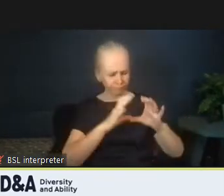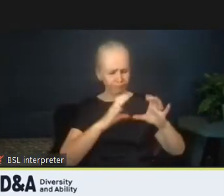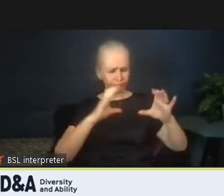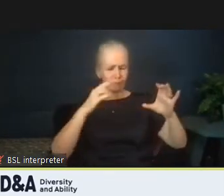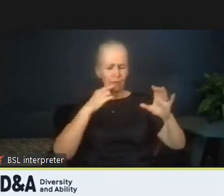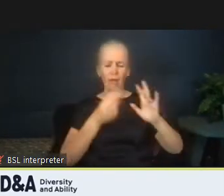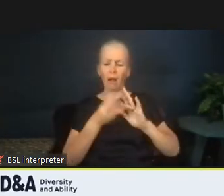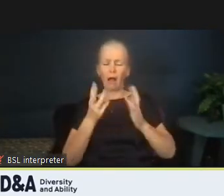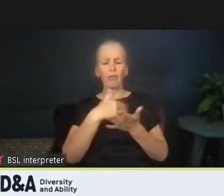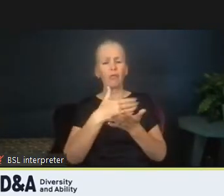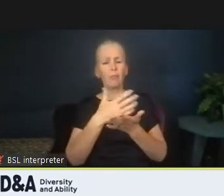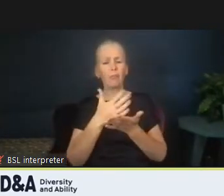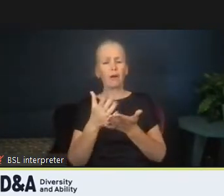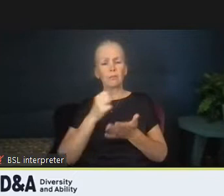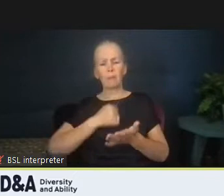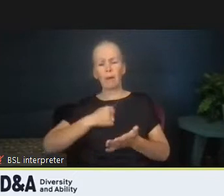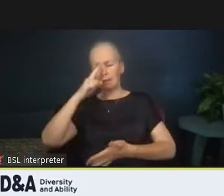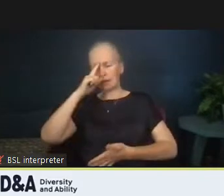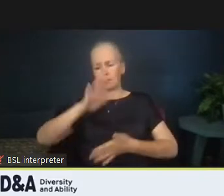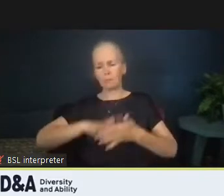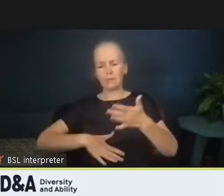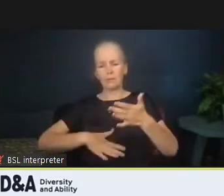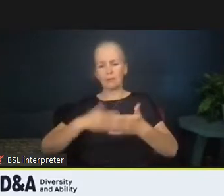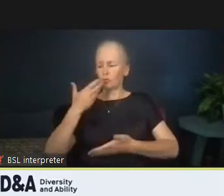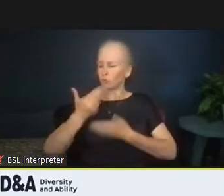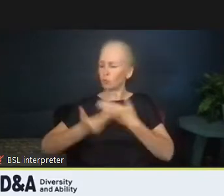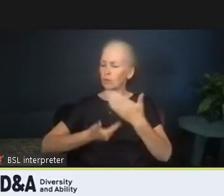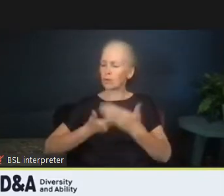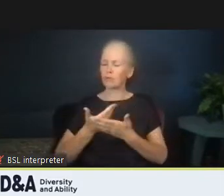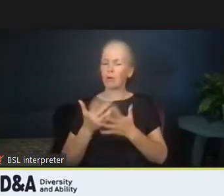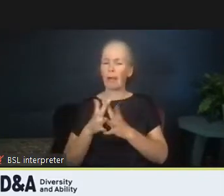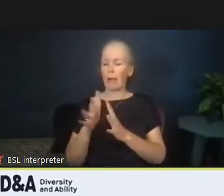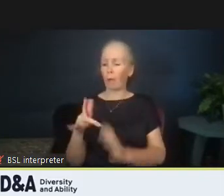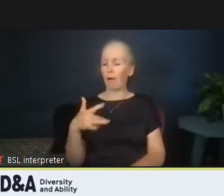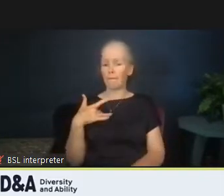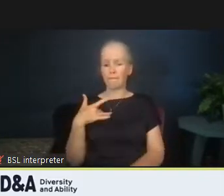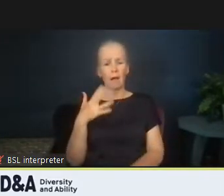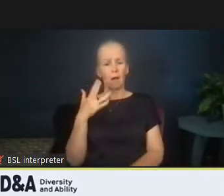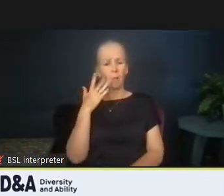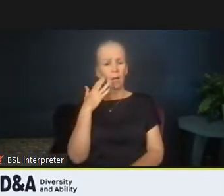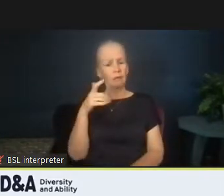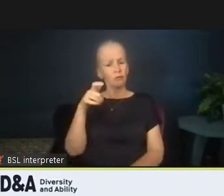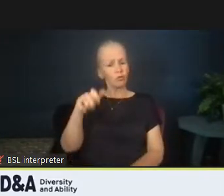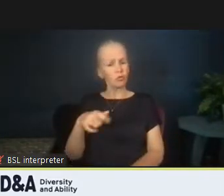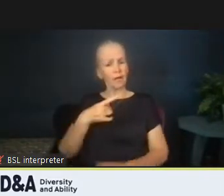other parts of my experience to describe how I was feeling and how I was expressing myself.